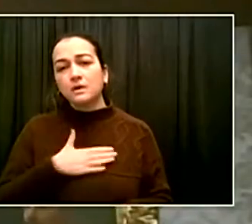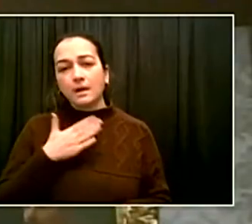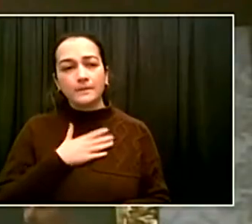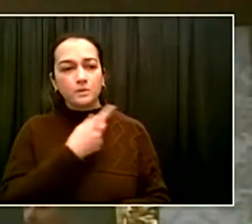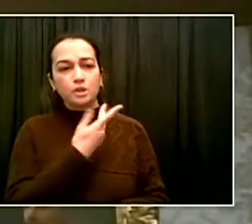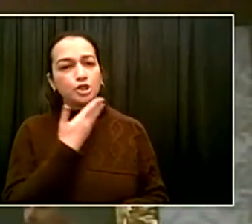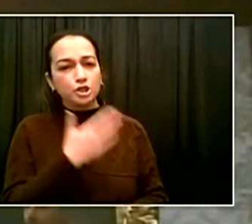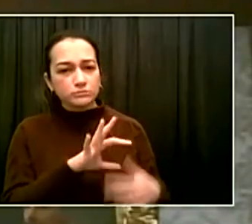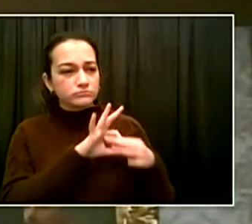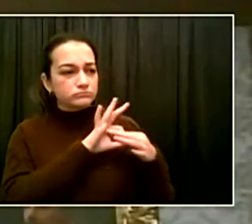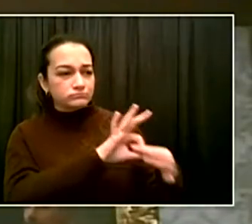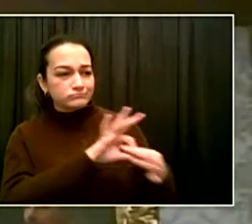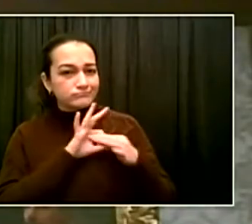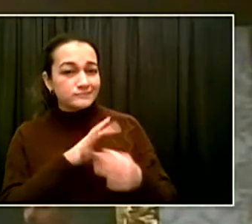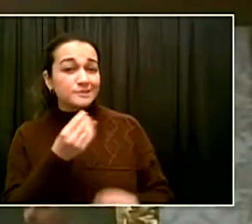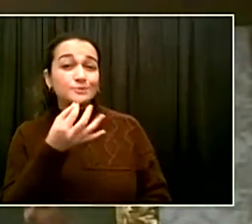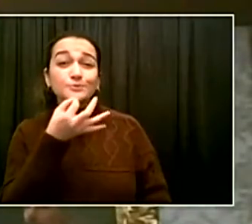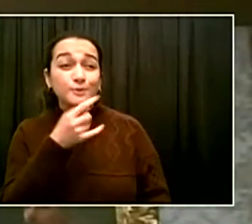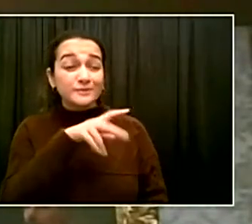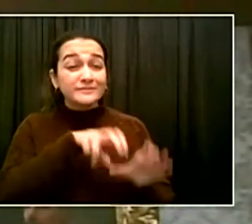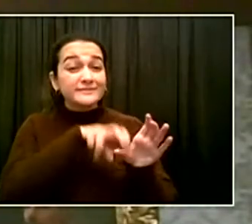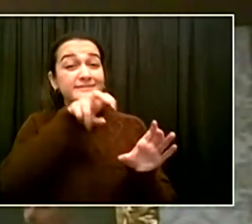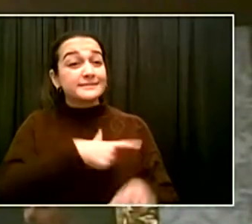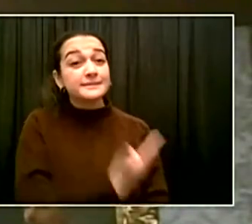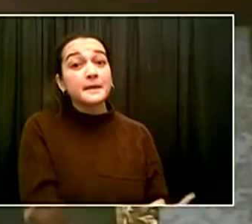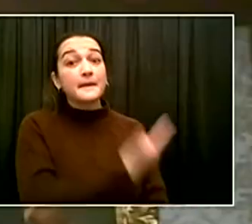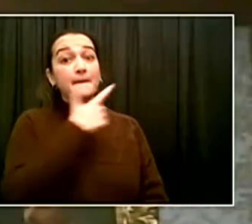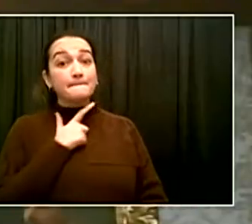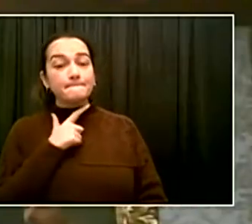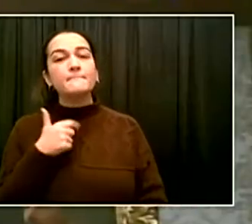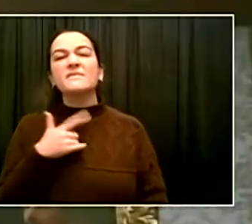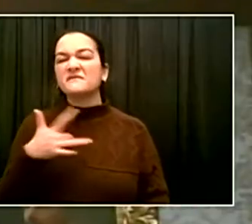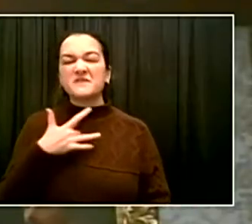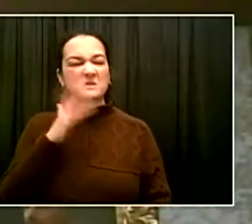TRANSITION AND HANDLE TO MAKE SURE WE FIGHT THE CRISIS